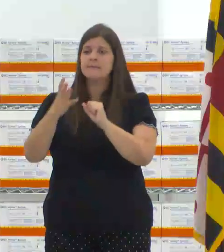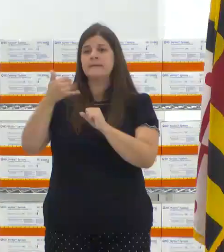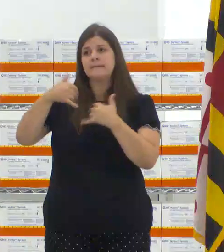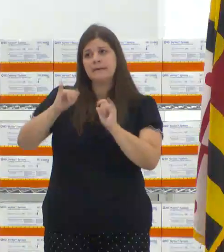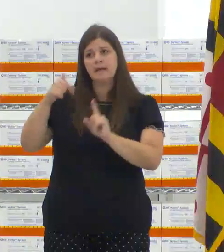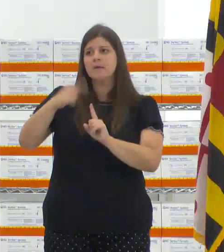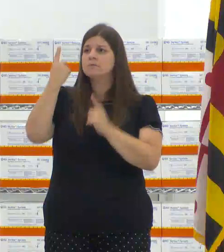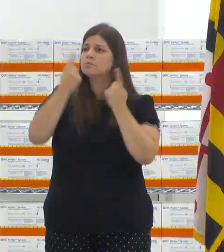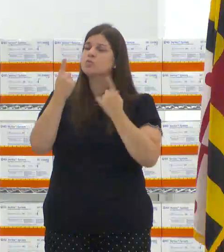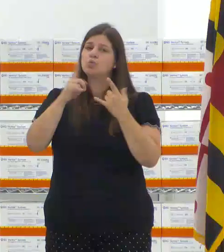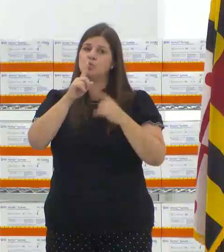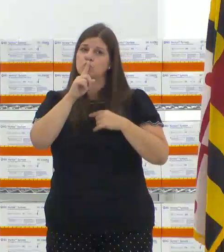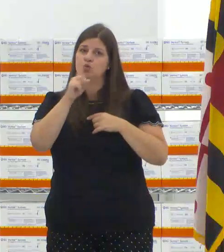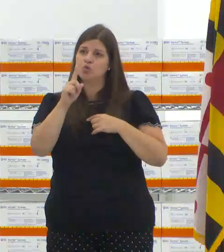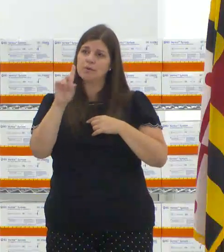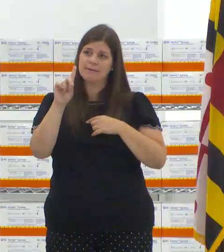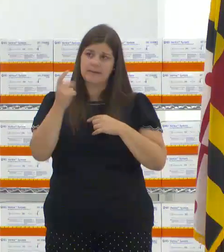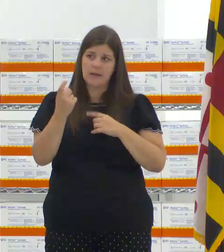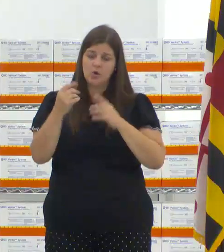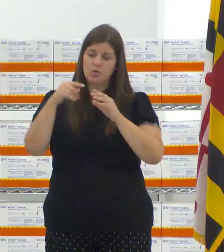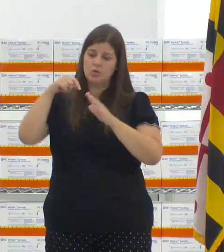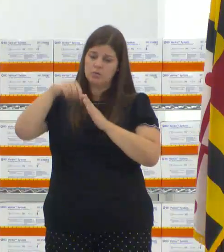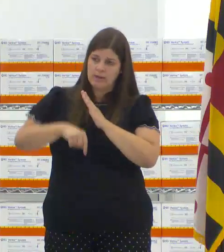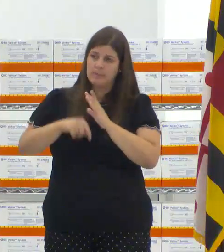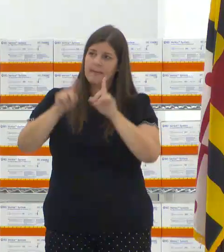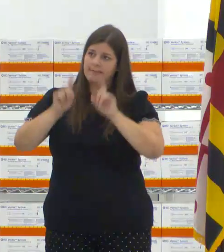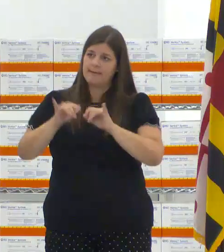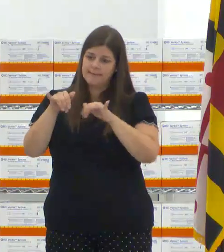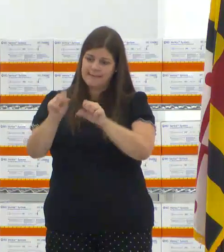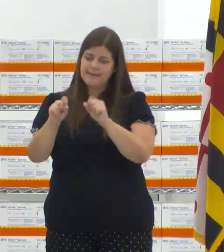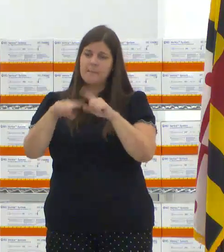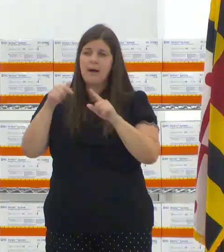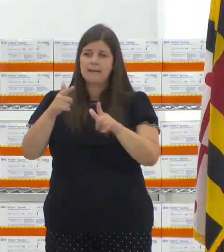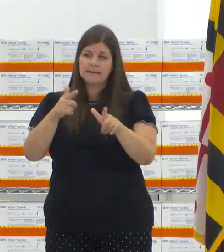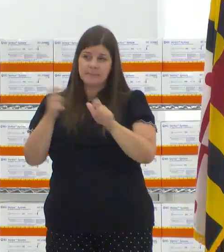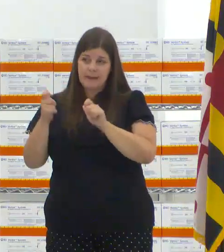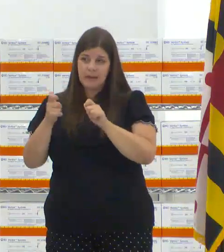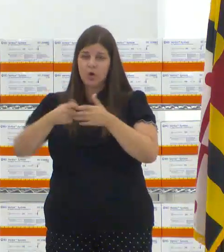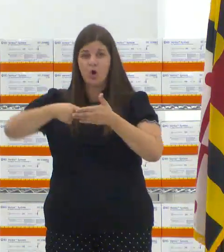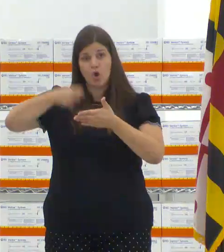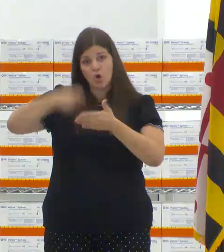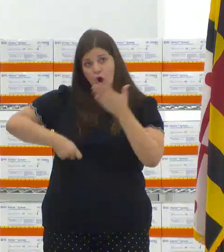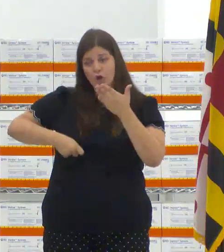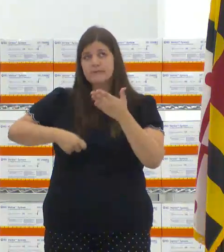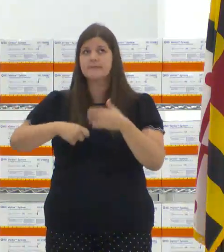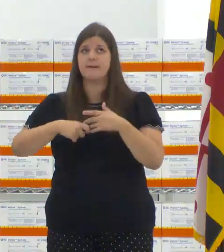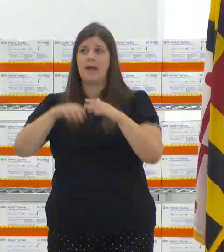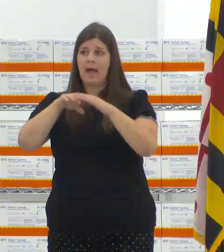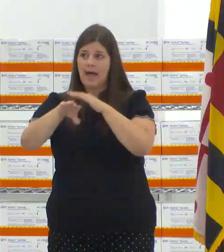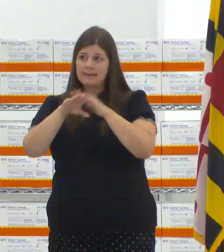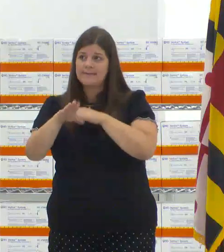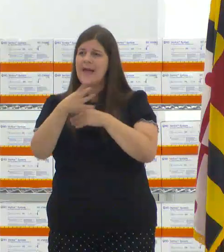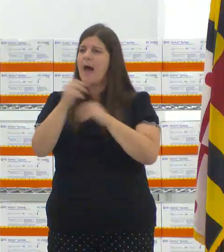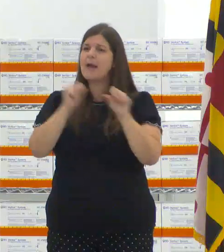longer -- the AC switched off -- they serve, eight typically tend to take longer, anything between three and hours, and they give the ultimate in clinical